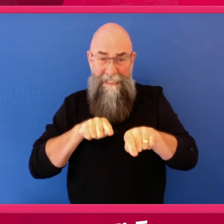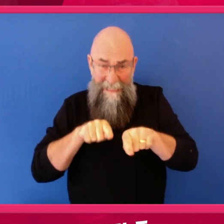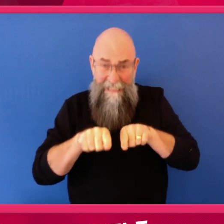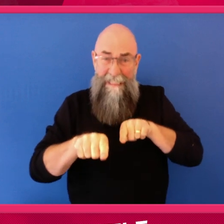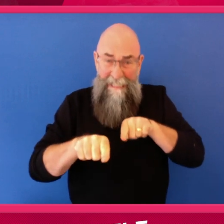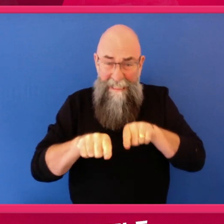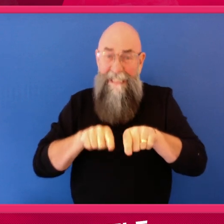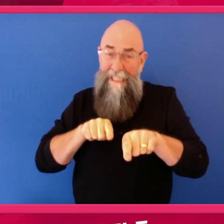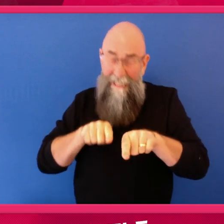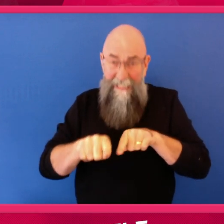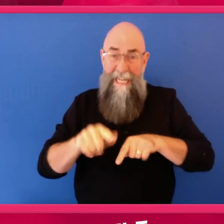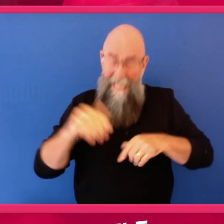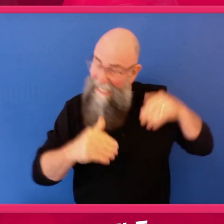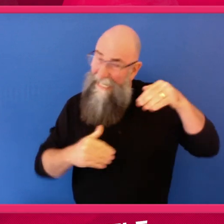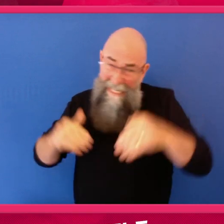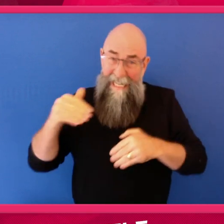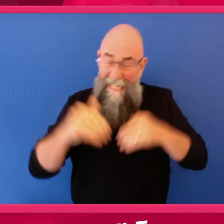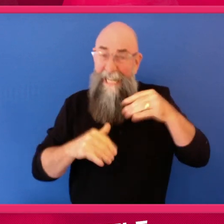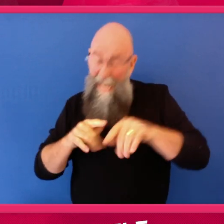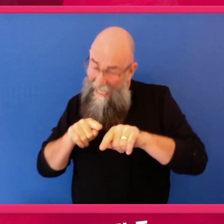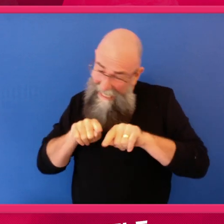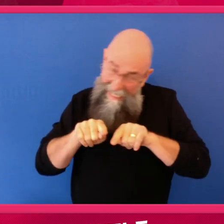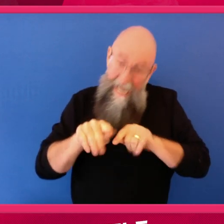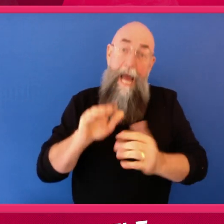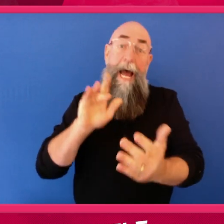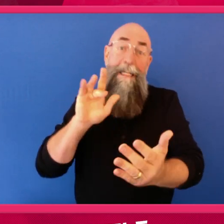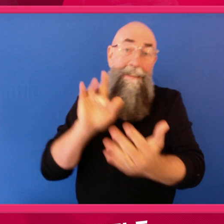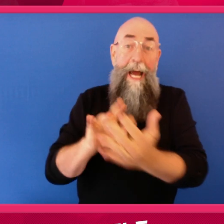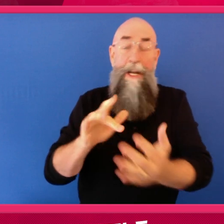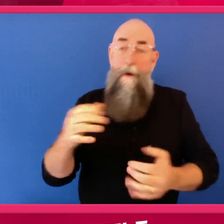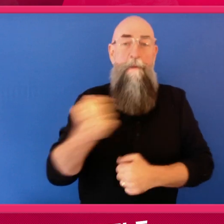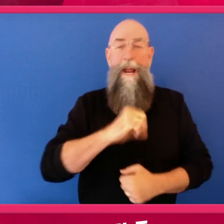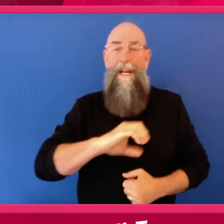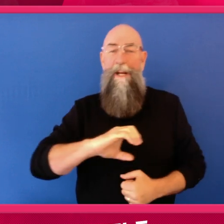to win gold, another gold for her. But why it is my You Little Ripper moment, as though